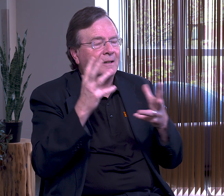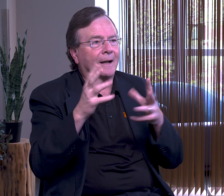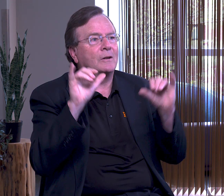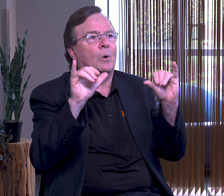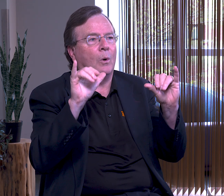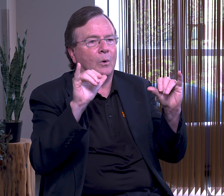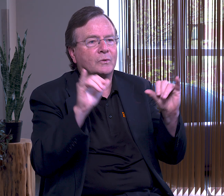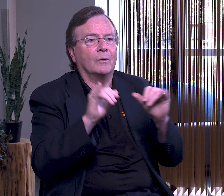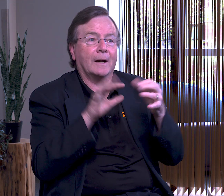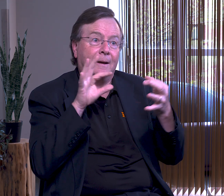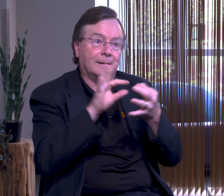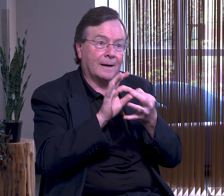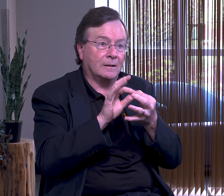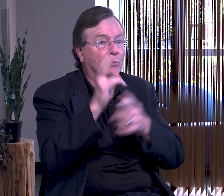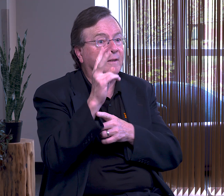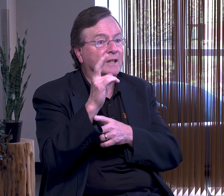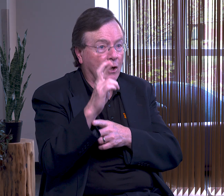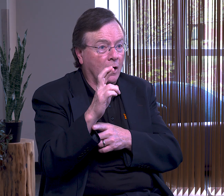And I said, “Oh!” so then I connected with VR